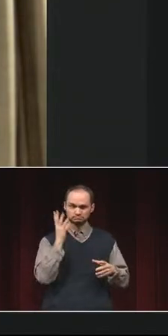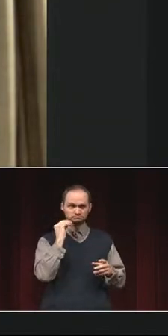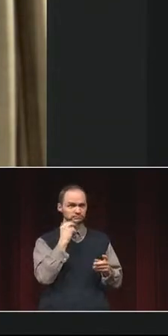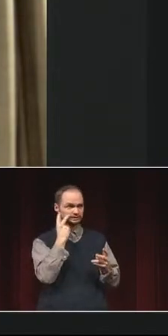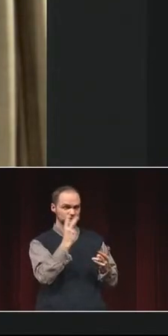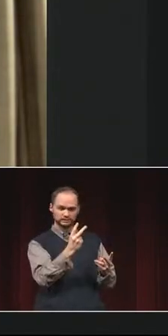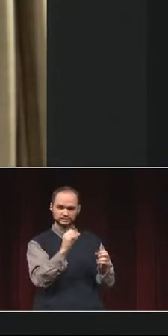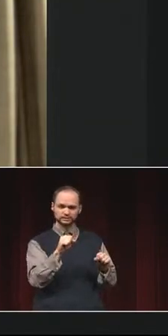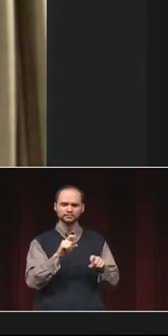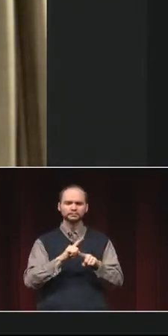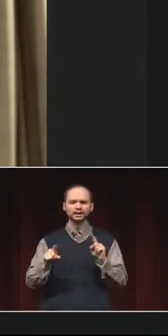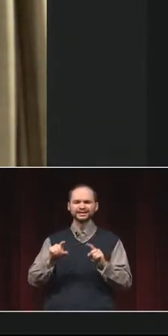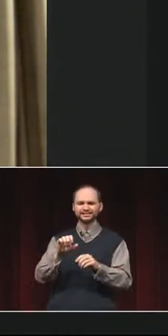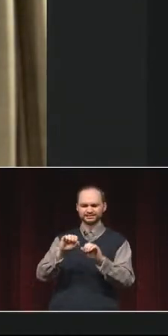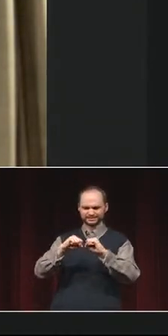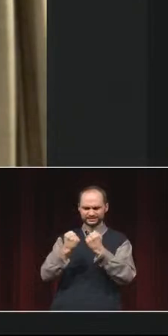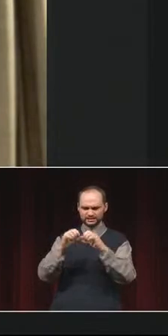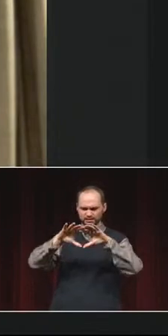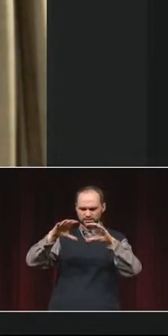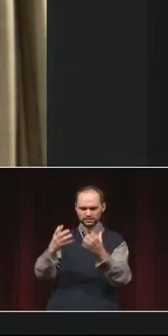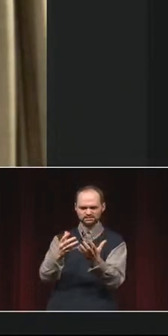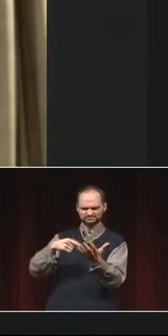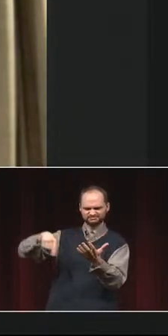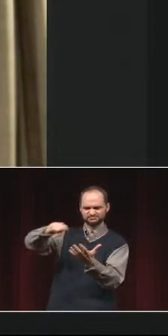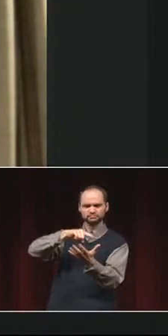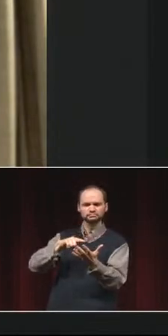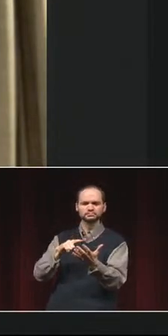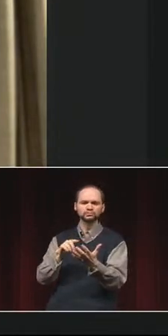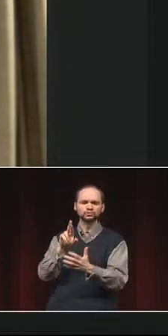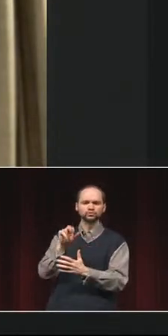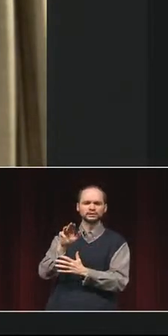One time when the Ku Klux Klan marched down the street in front of my house my